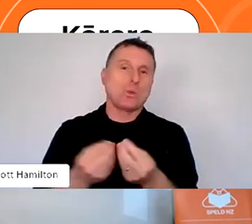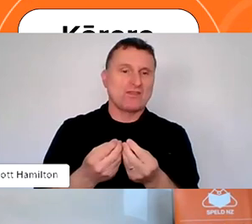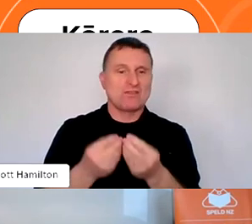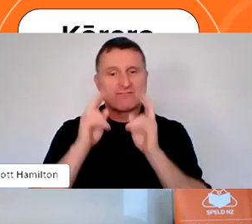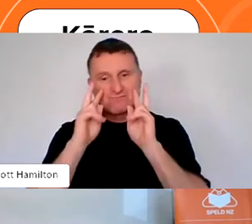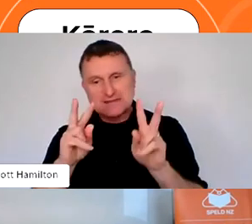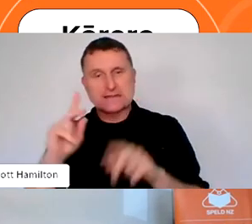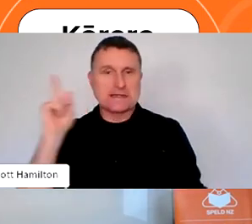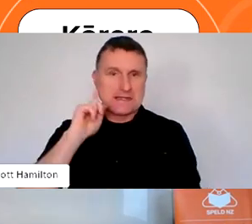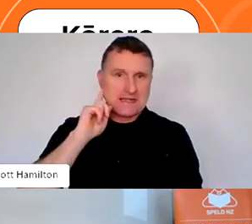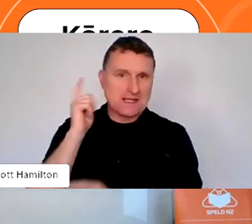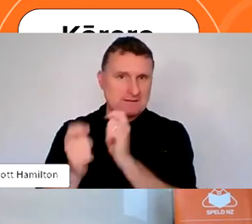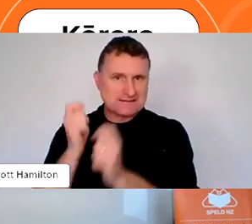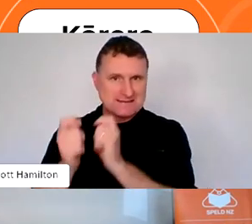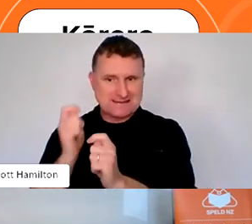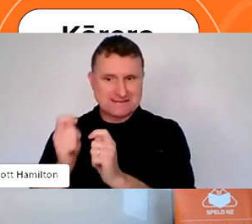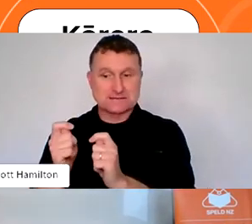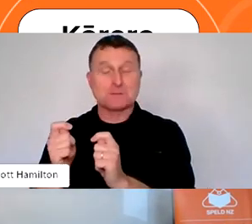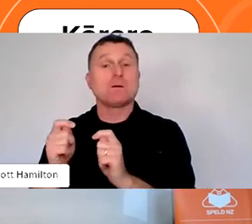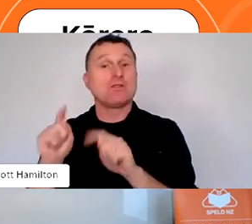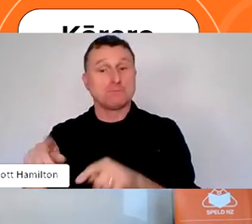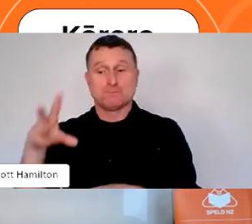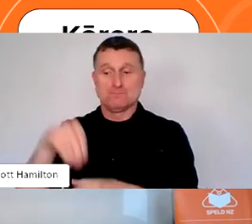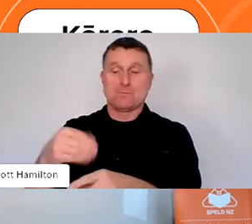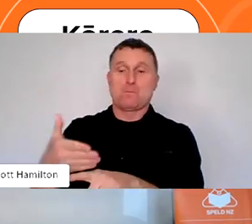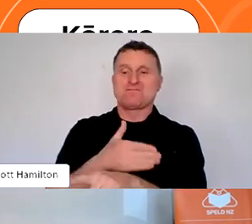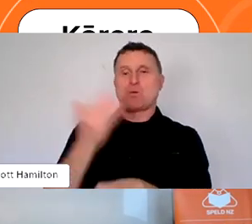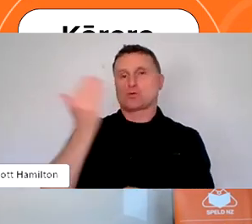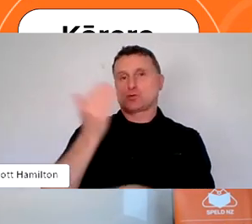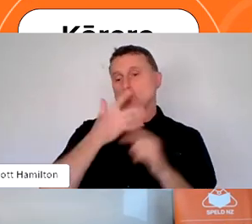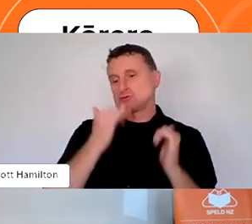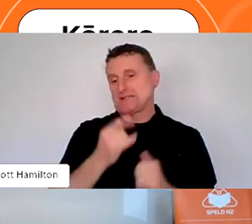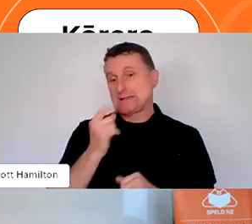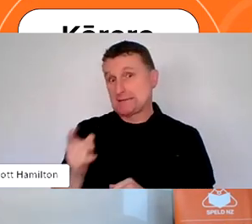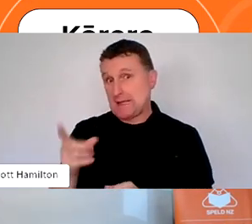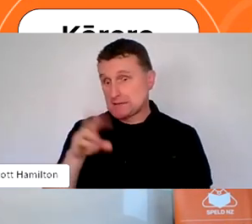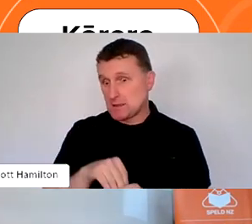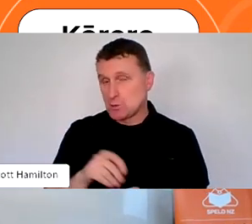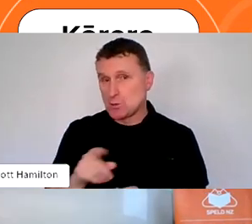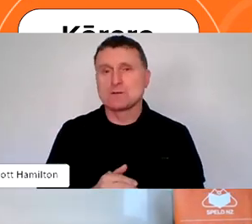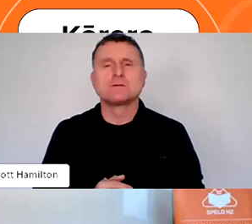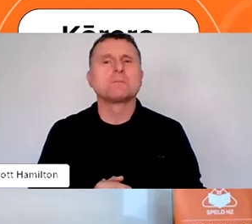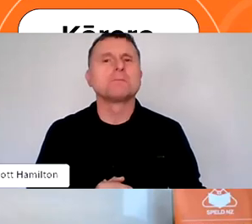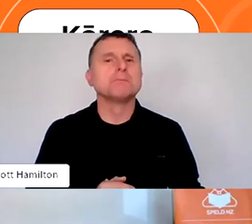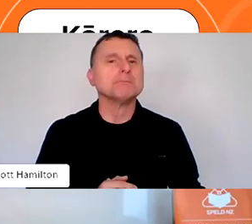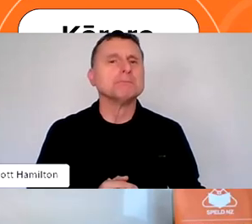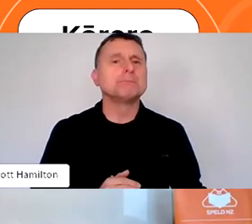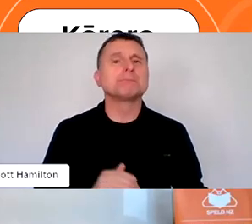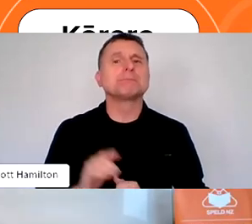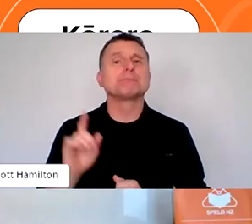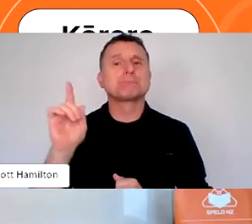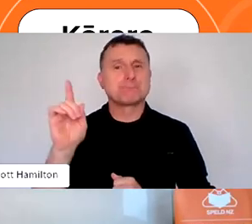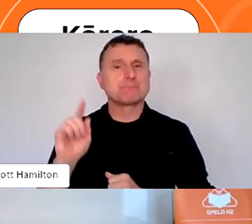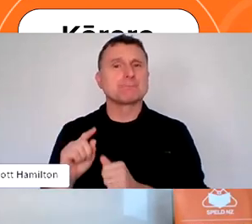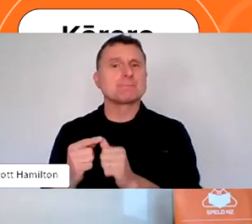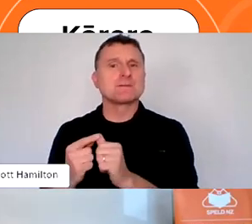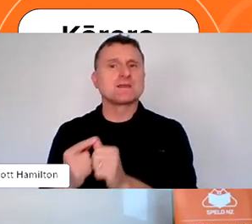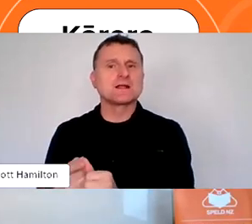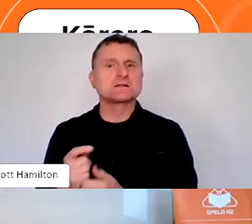included in the before school checks? I'd like to pop in there. So yes,